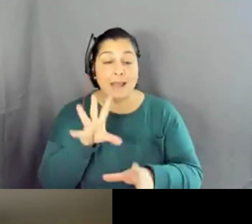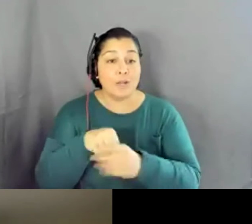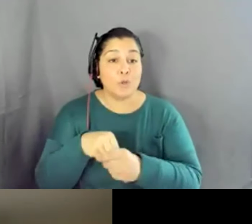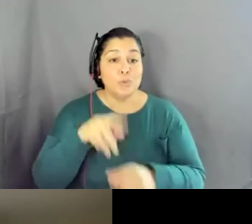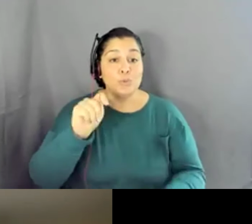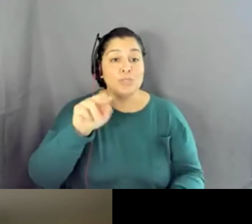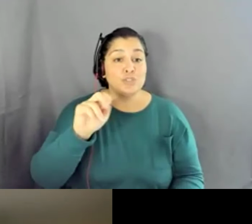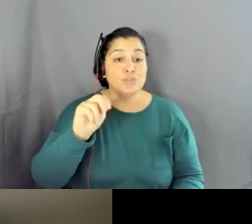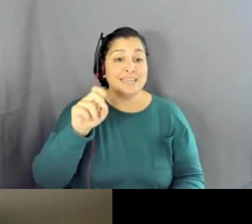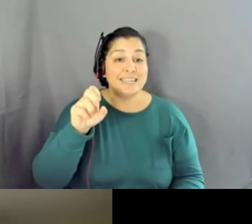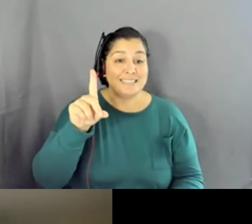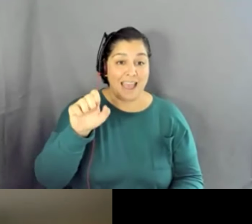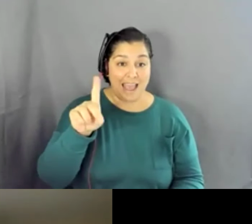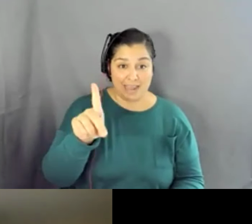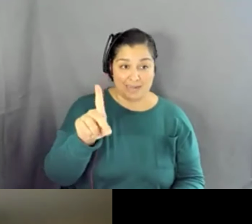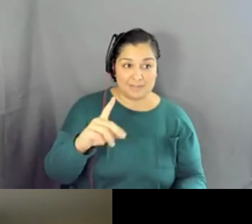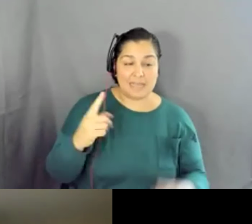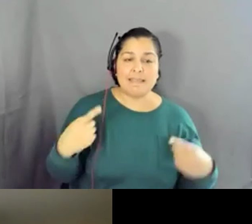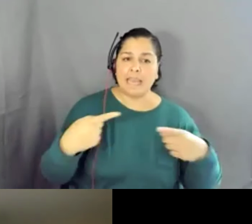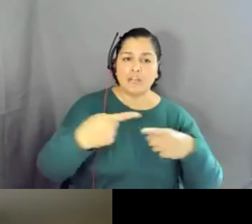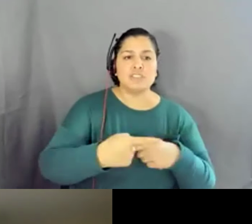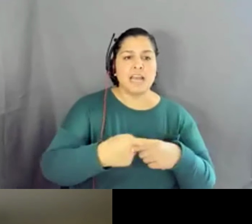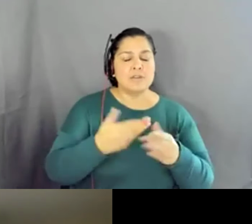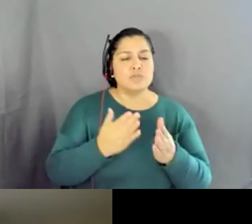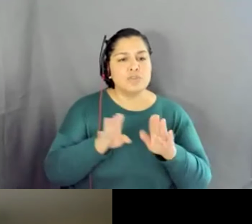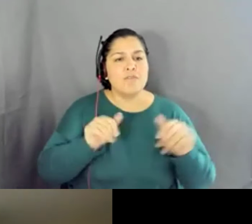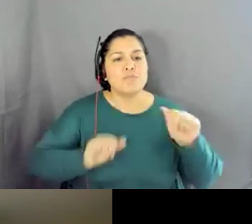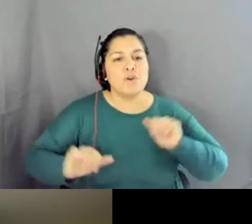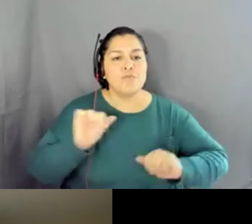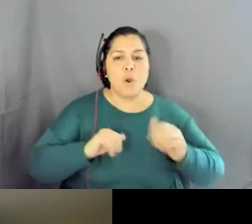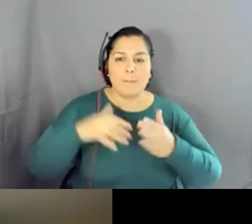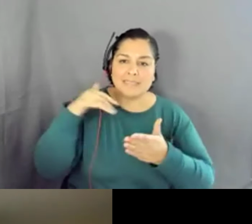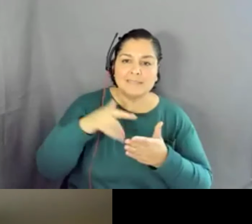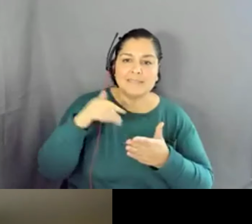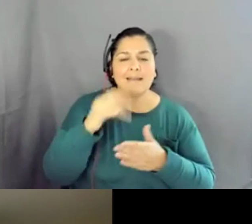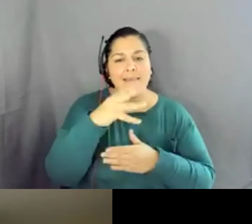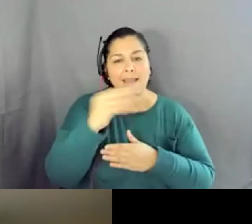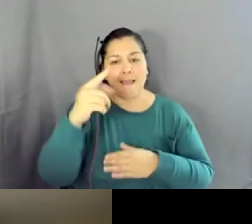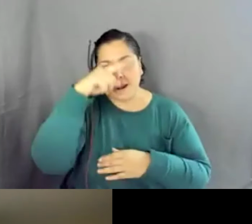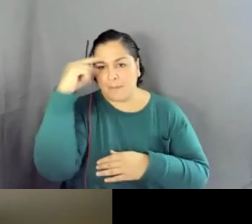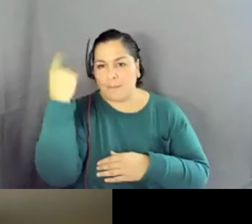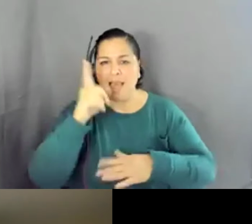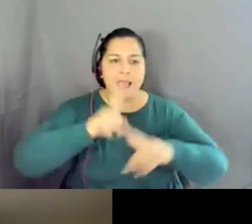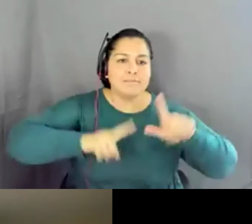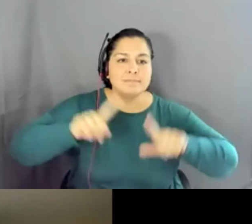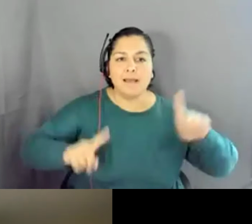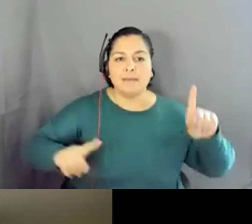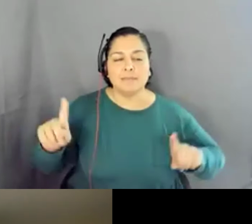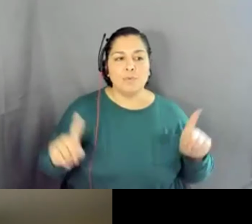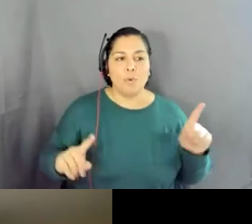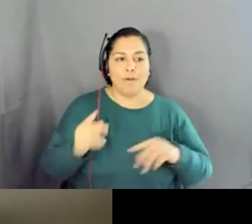at the intersection of performance studies, ethnography, and black diasporic cultural production at Northwestern University,